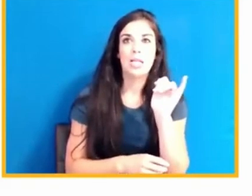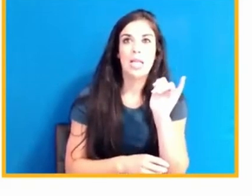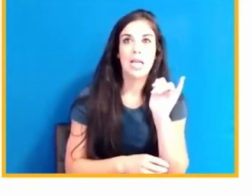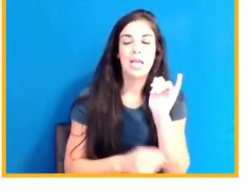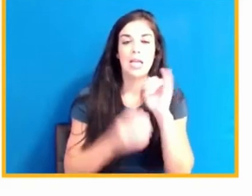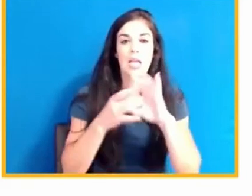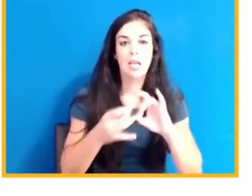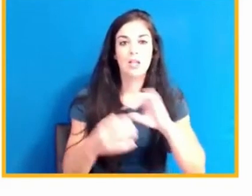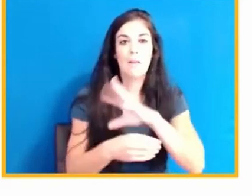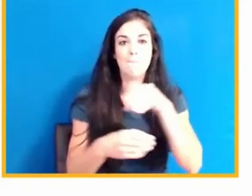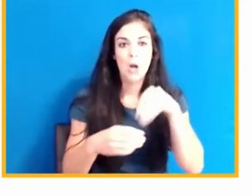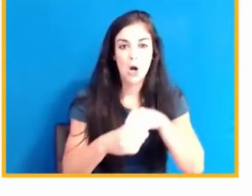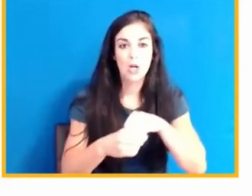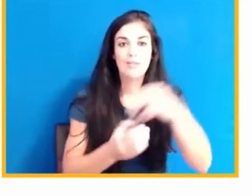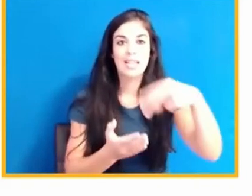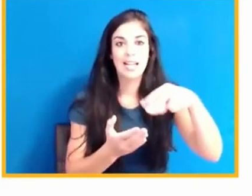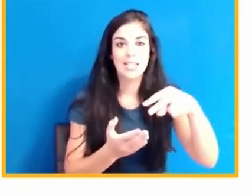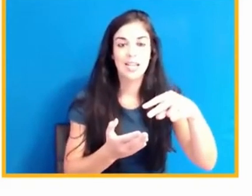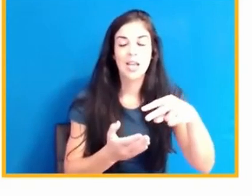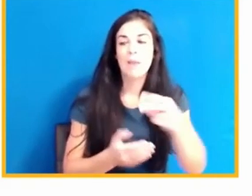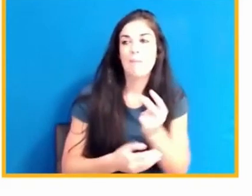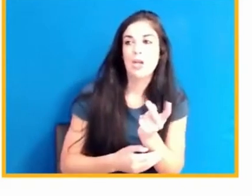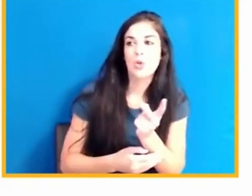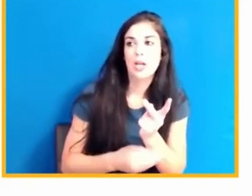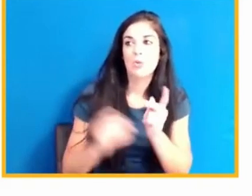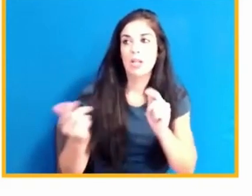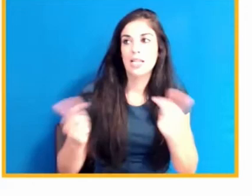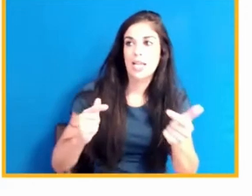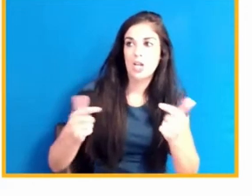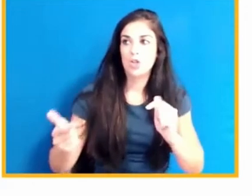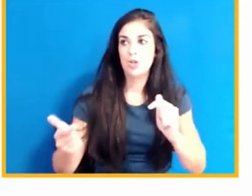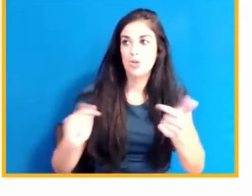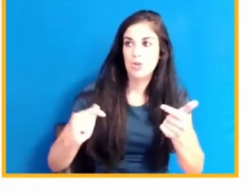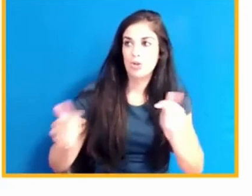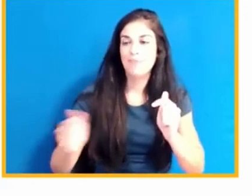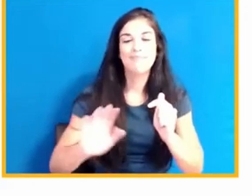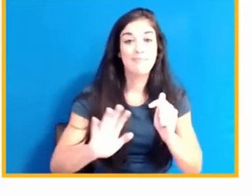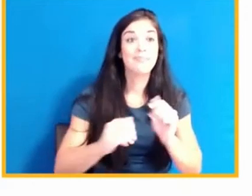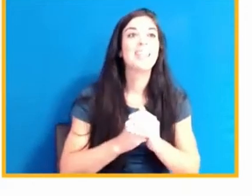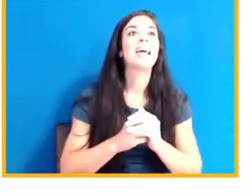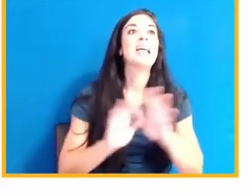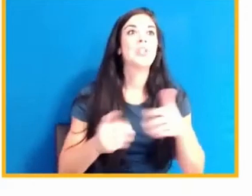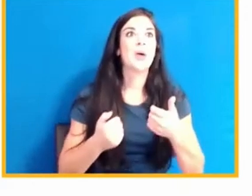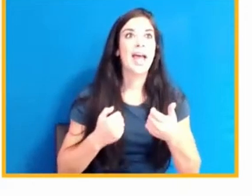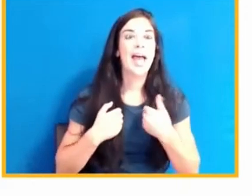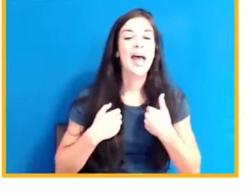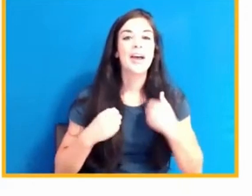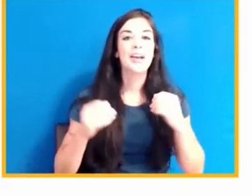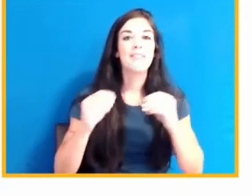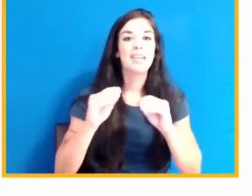the choreography. It looks like you guys are just like kind of taking turns so like having a move that you guys can both